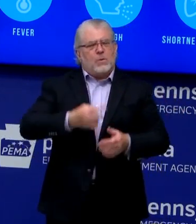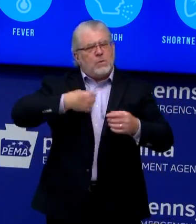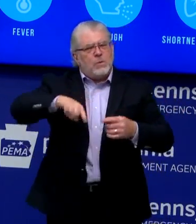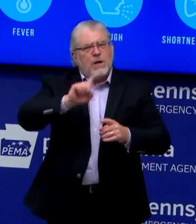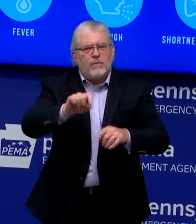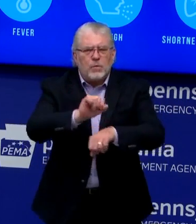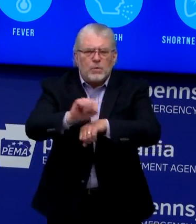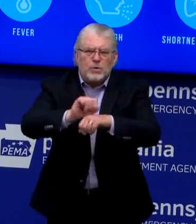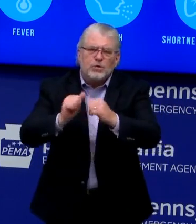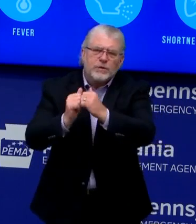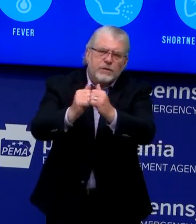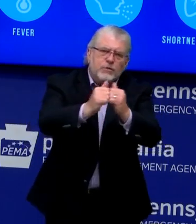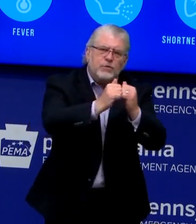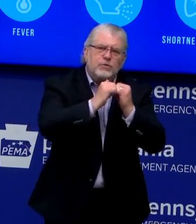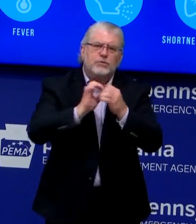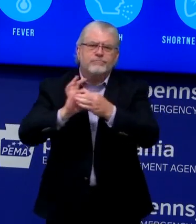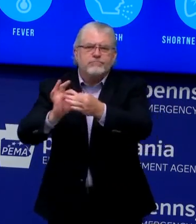WHO IS ASYMPTOMATIC AT THE TIME.